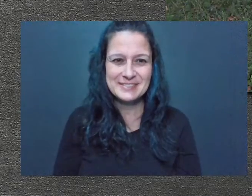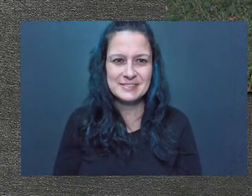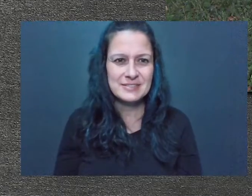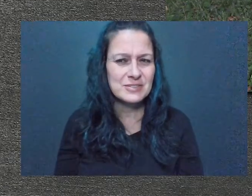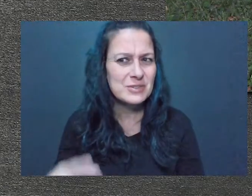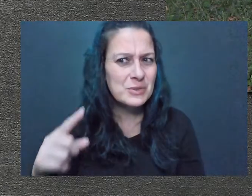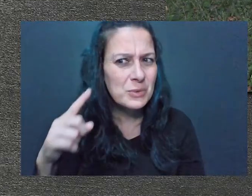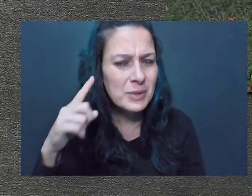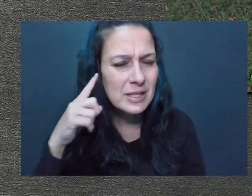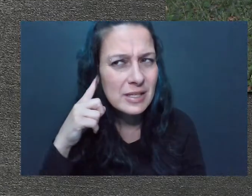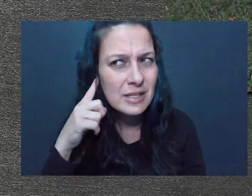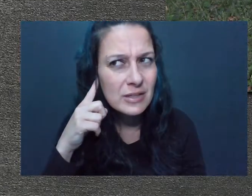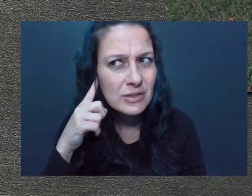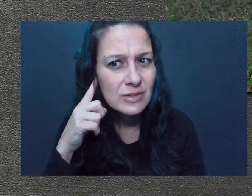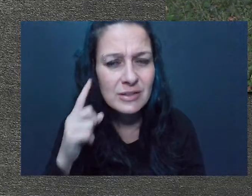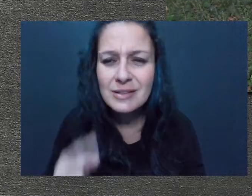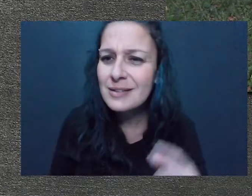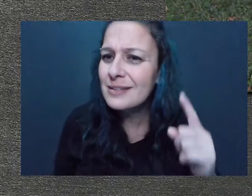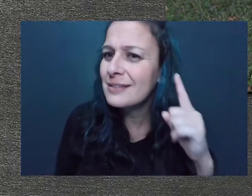Do you hear what I hear?